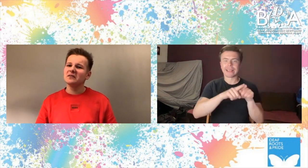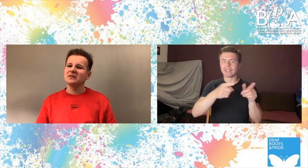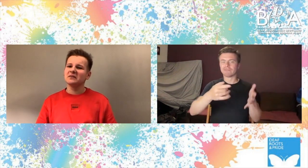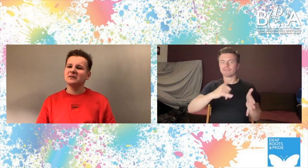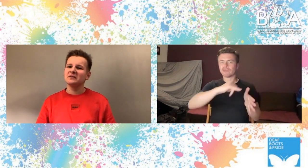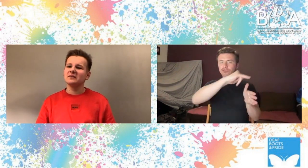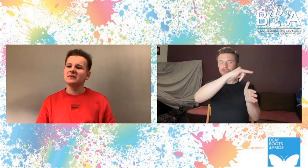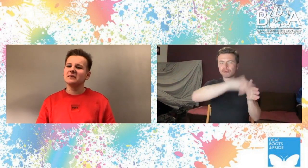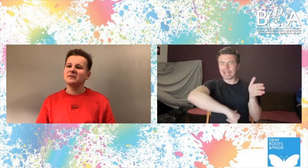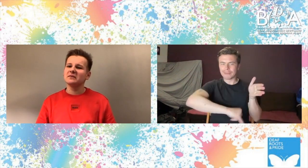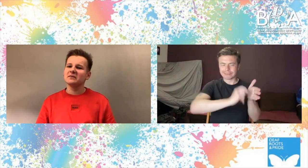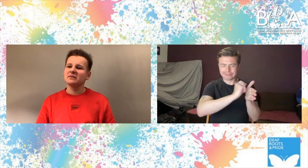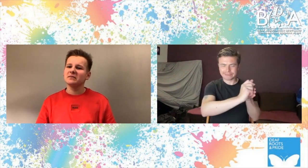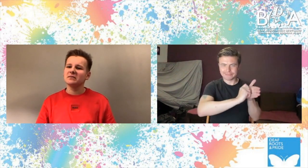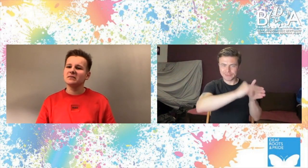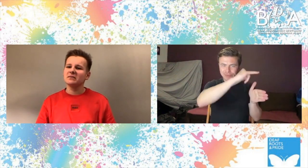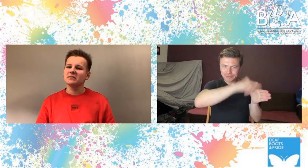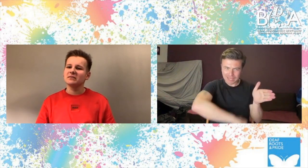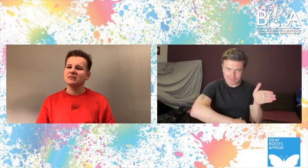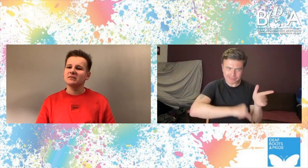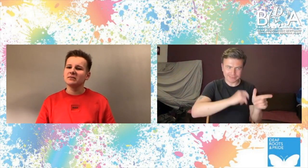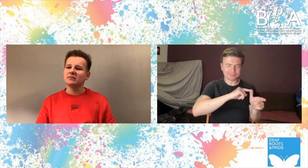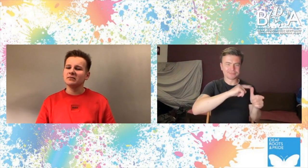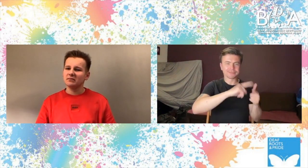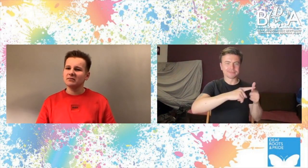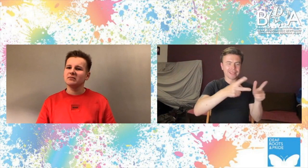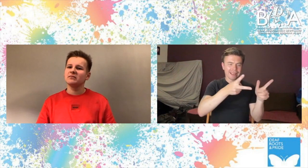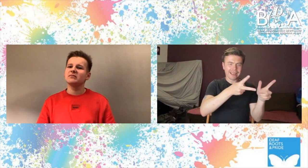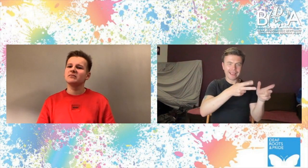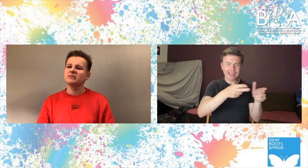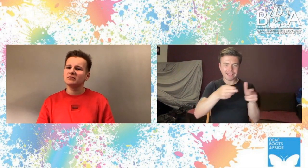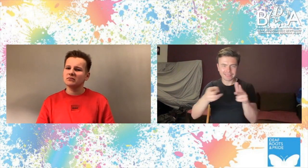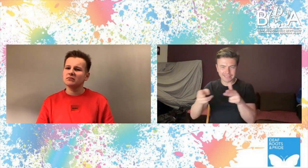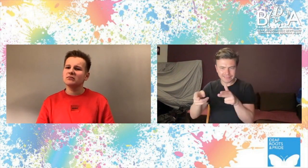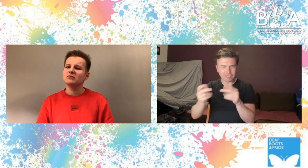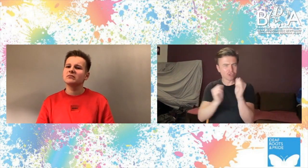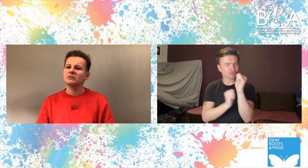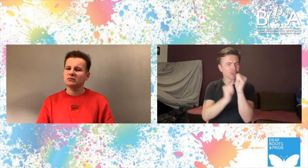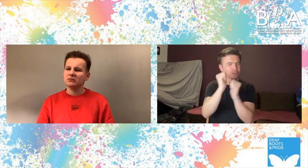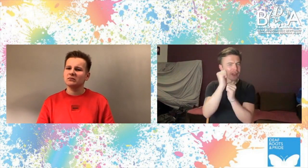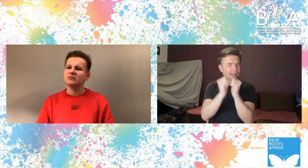Well, you’ve got your script to write and you’ve got the editing, so you have to